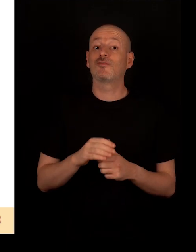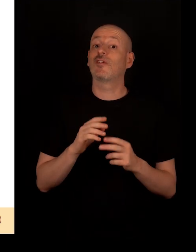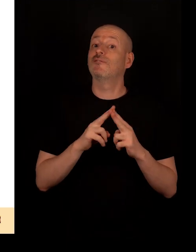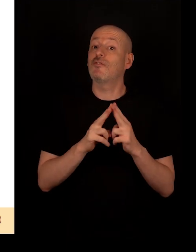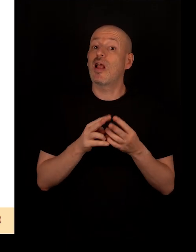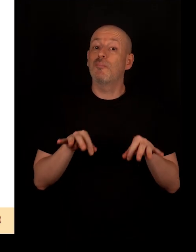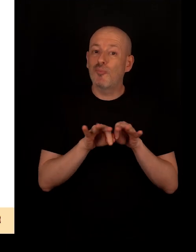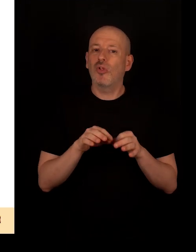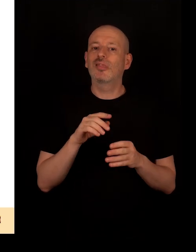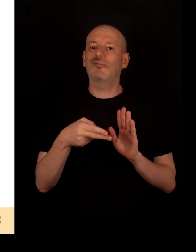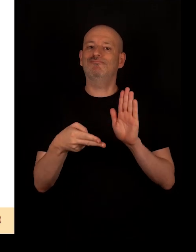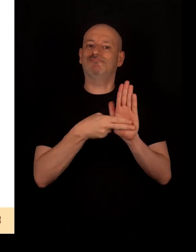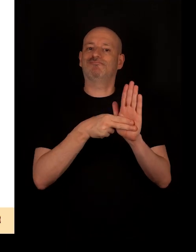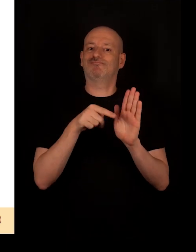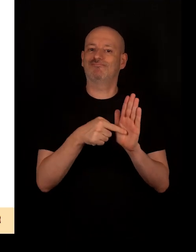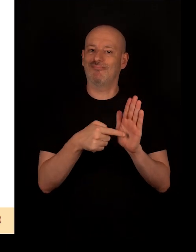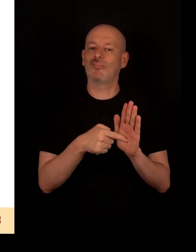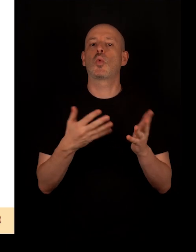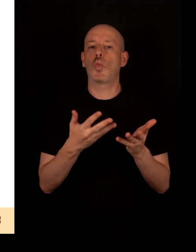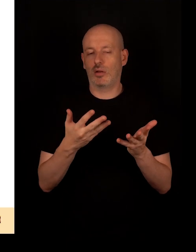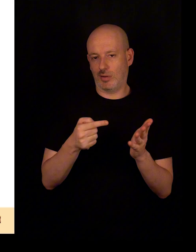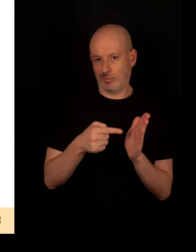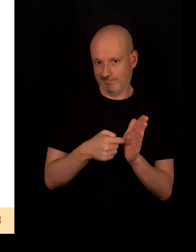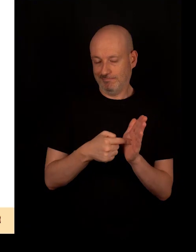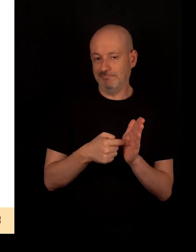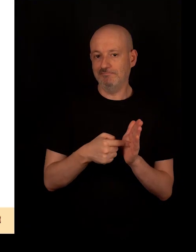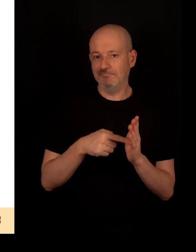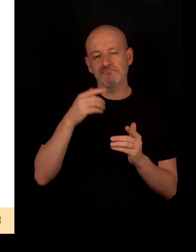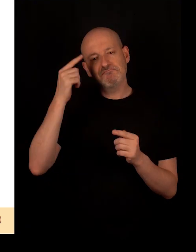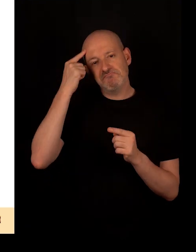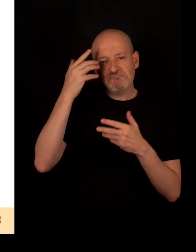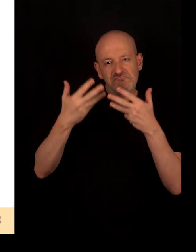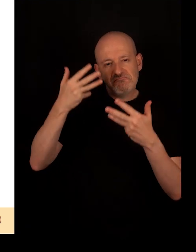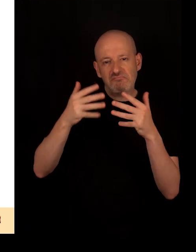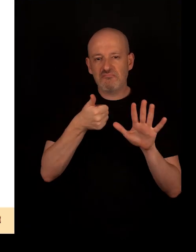And also very important to mention is that in the application, we estimated